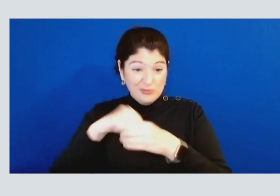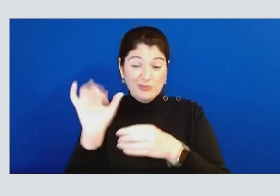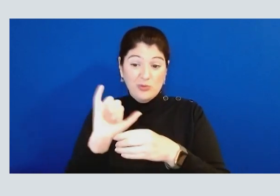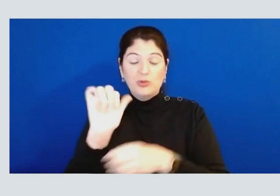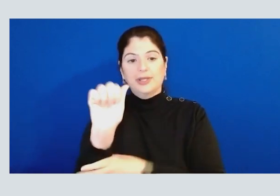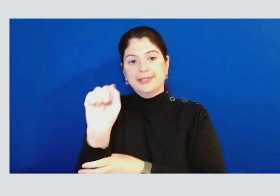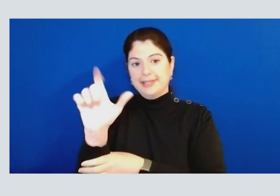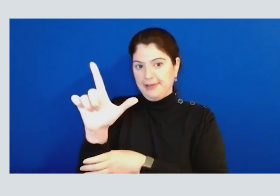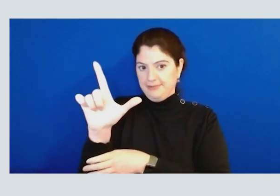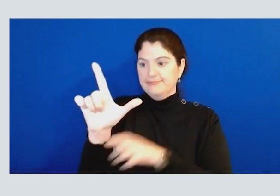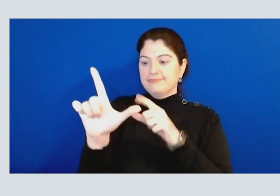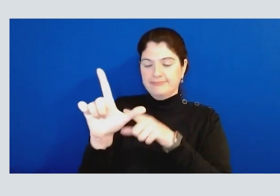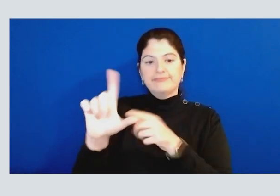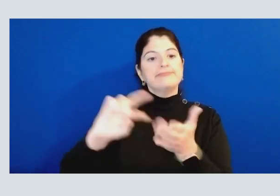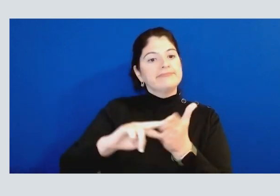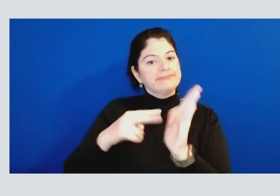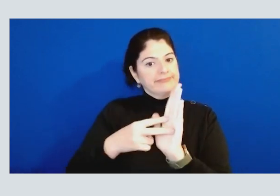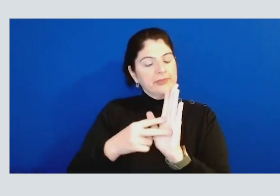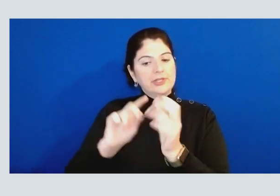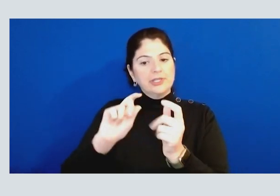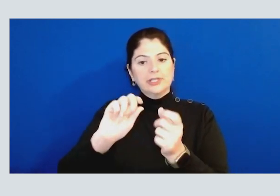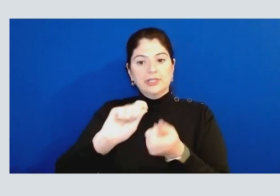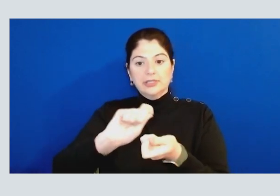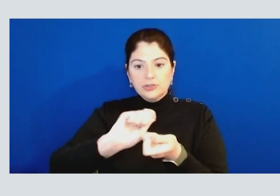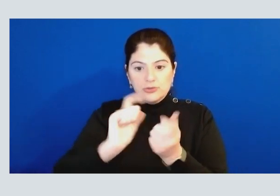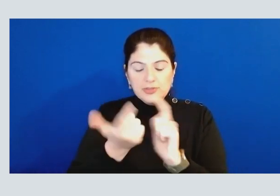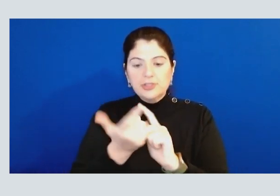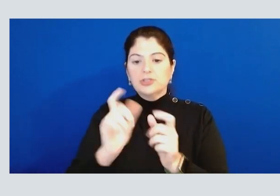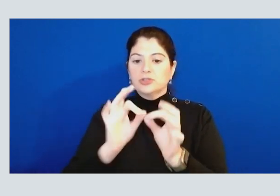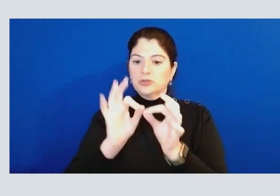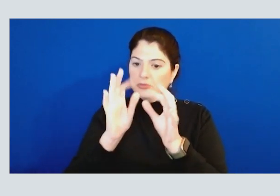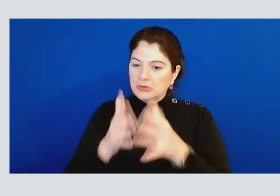This means interpretation into any language. And interpretation